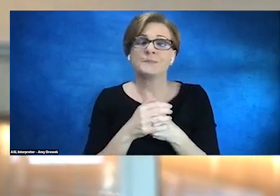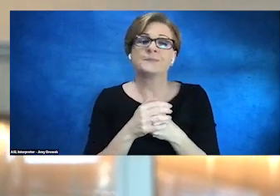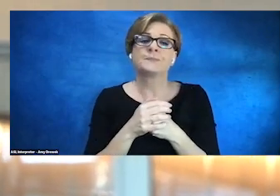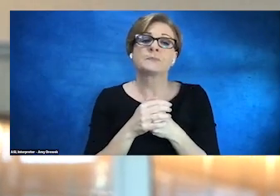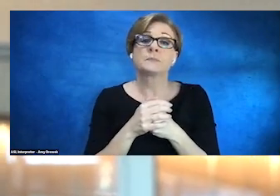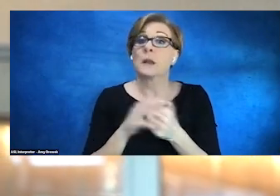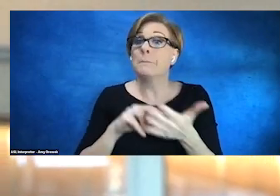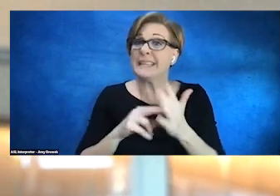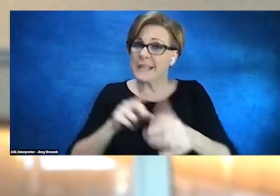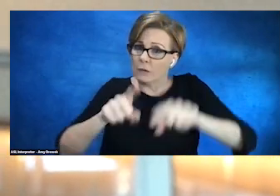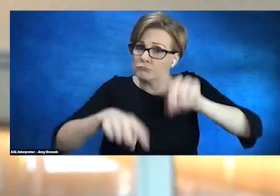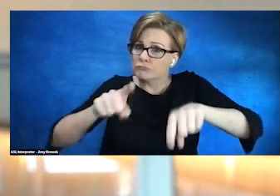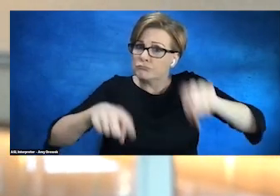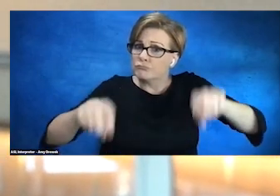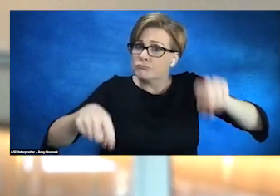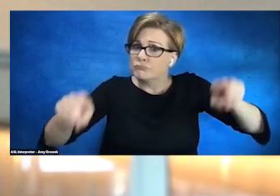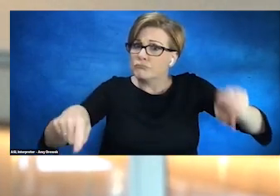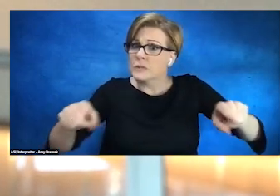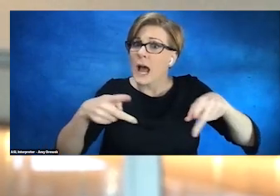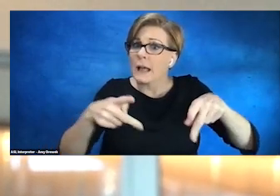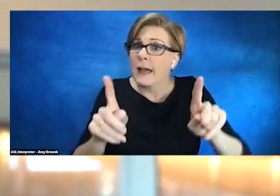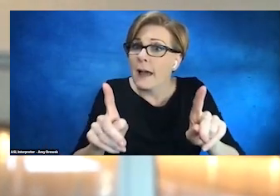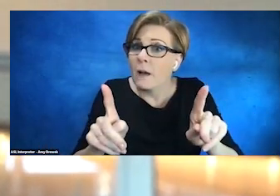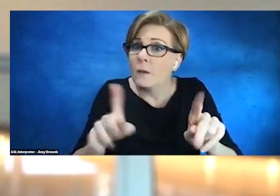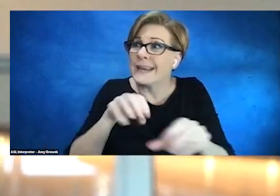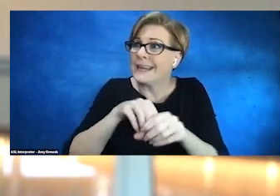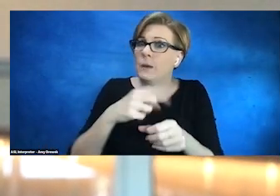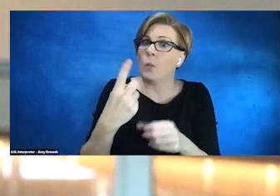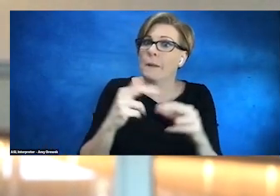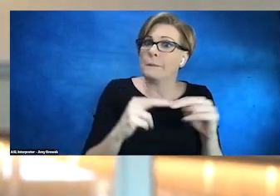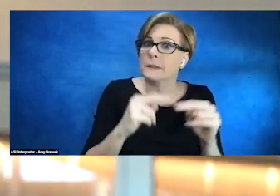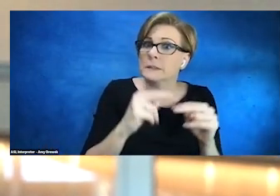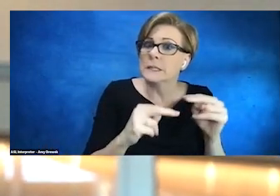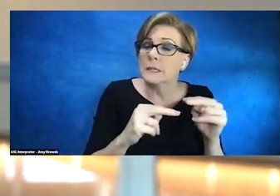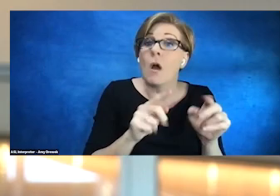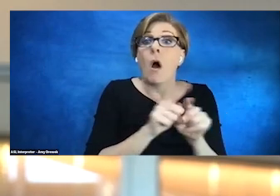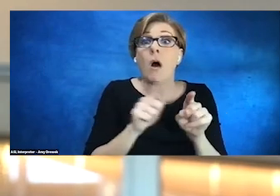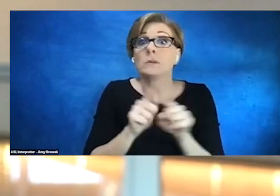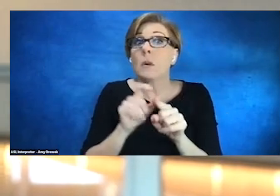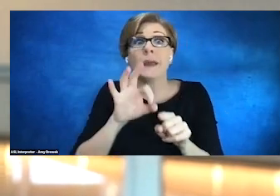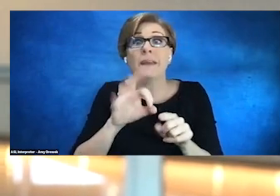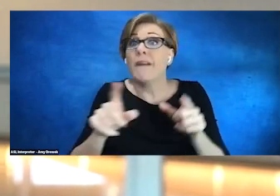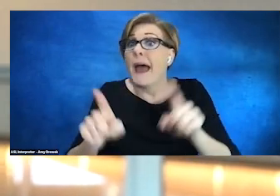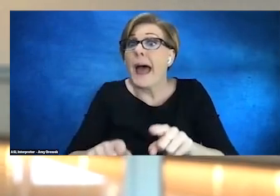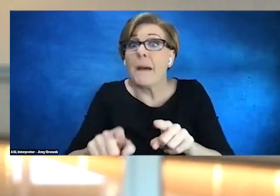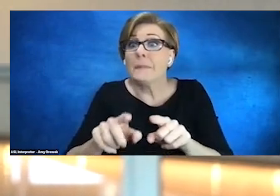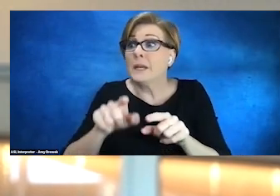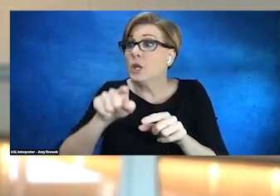our sitebooks also allow voters to change their name so if they made modified their name during